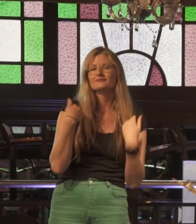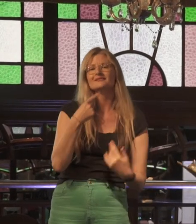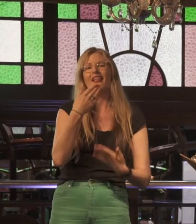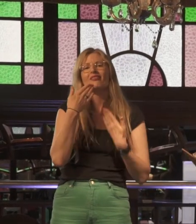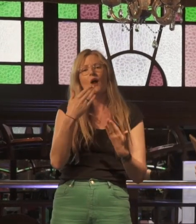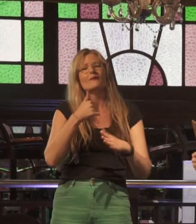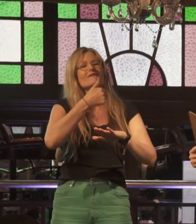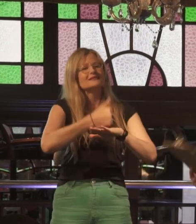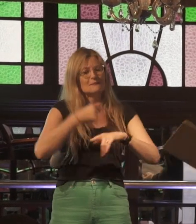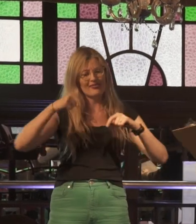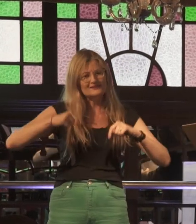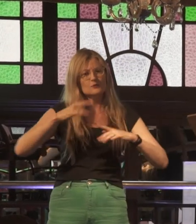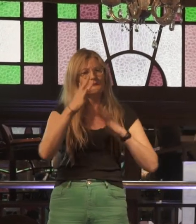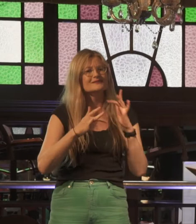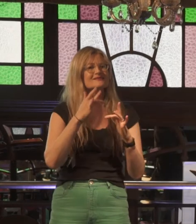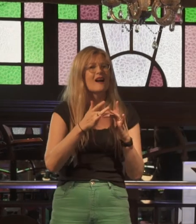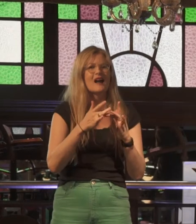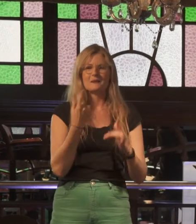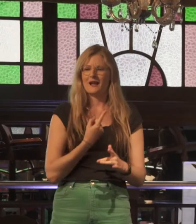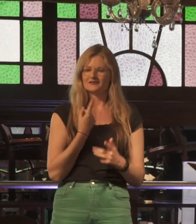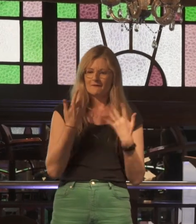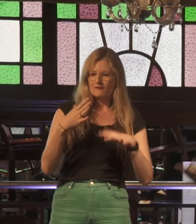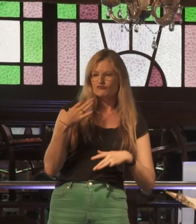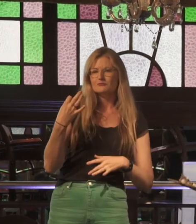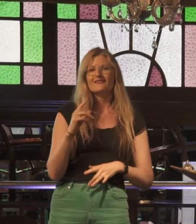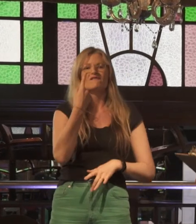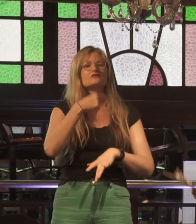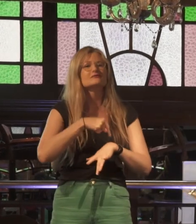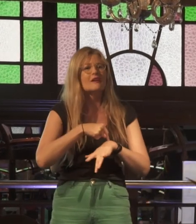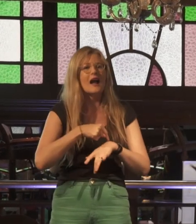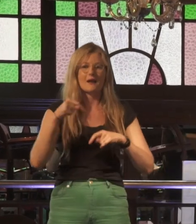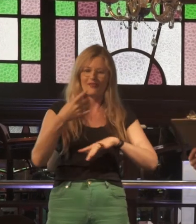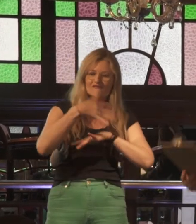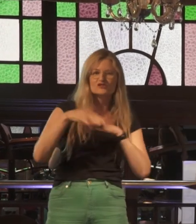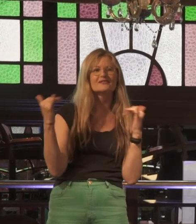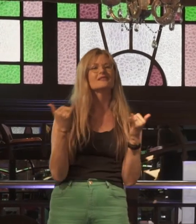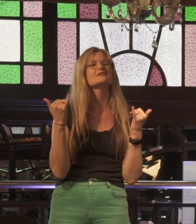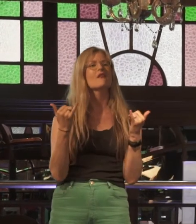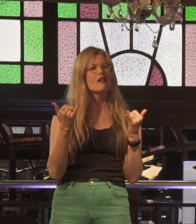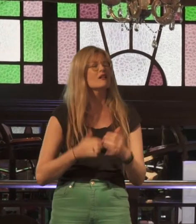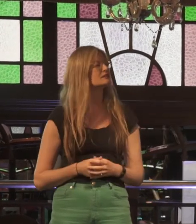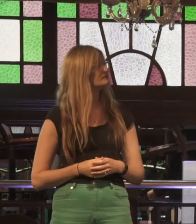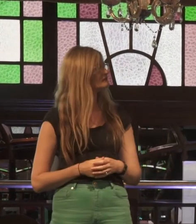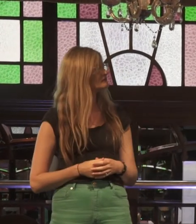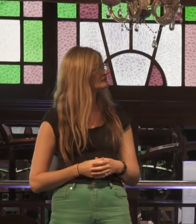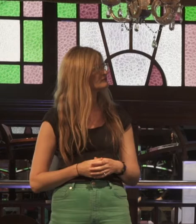There's never been any kind of representation like this for us at the Fringe and in other areas of our industry before."